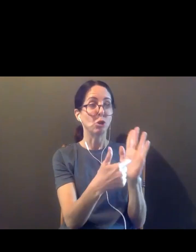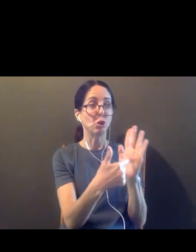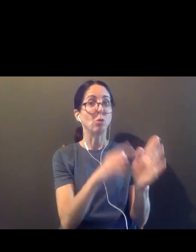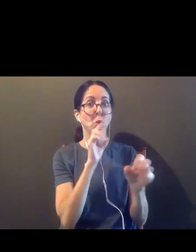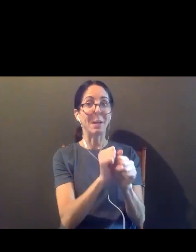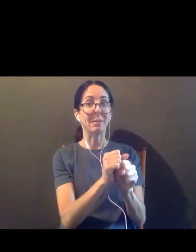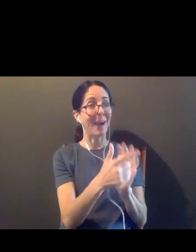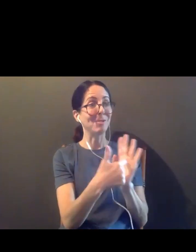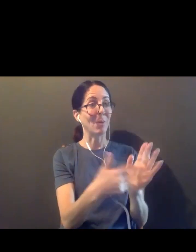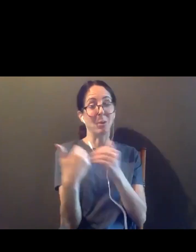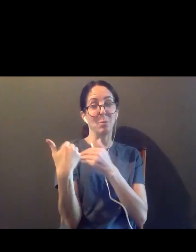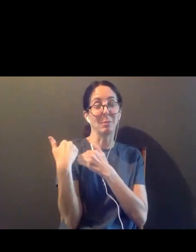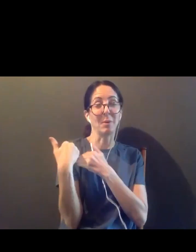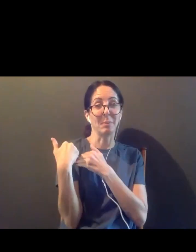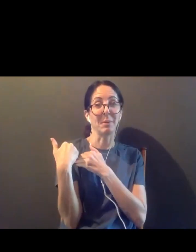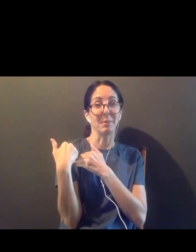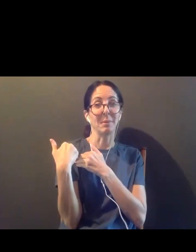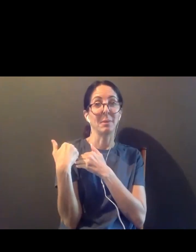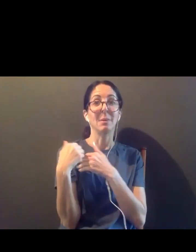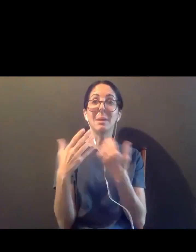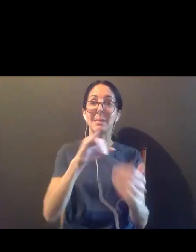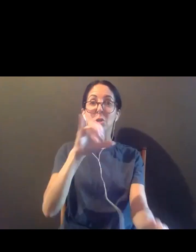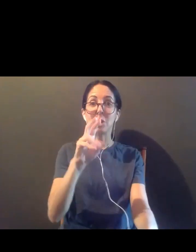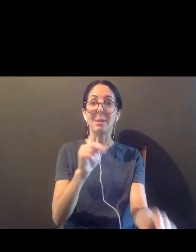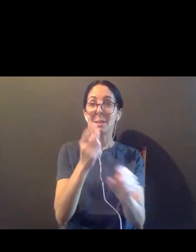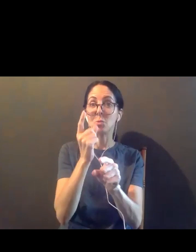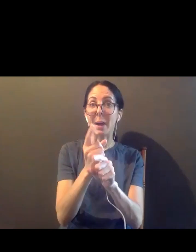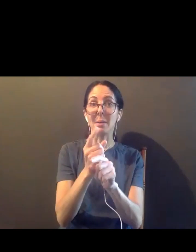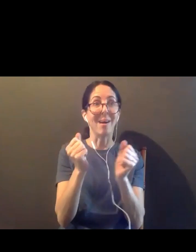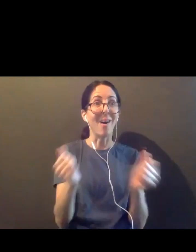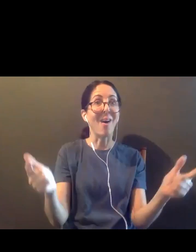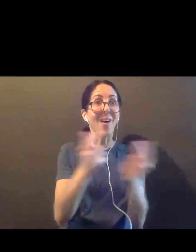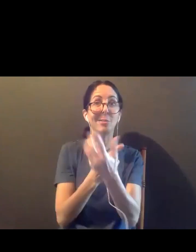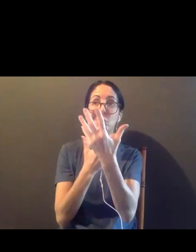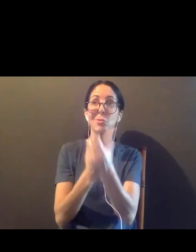Because as Jen just talked about, not everyone has a trusting relationship with the healthcare system.